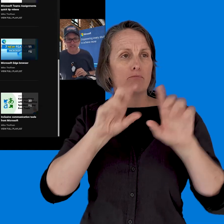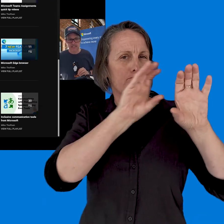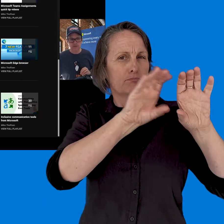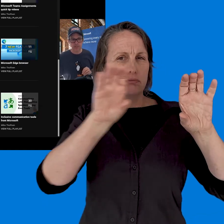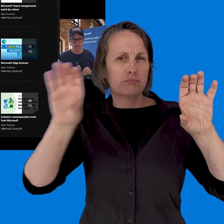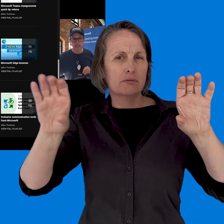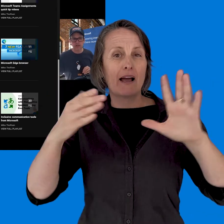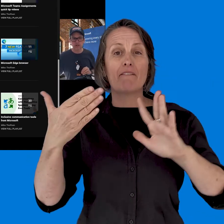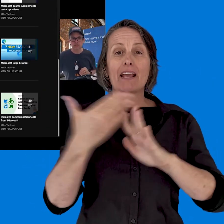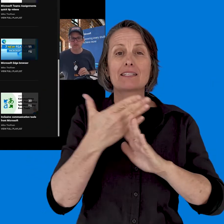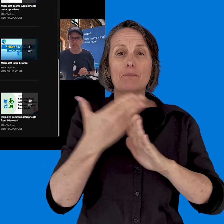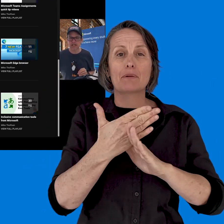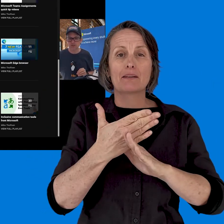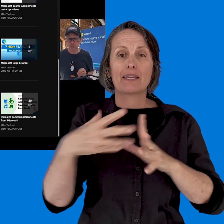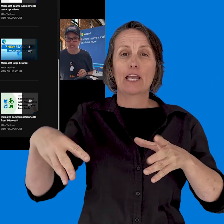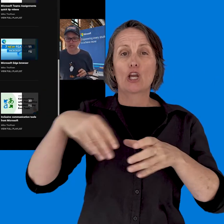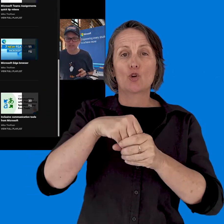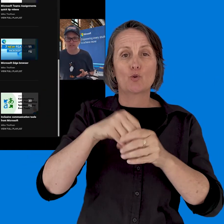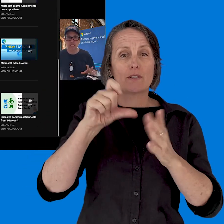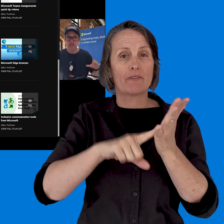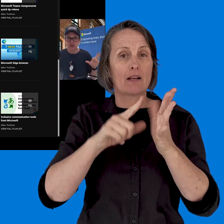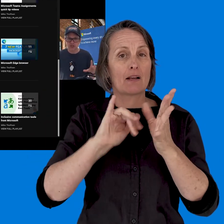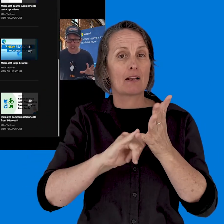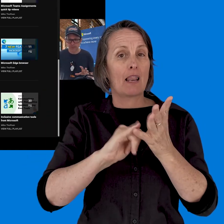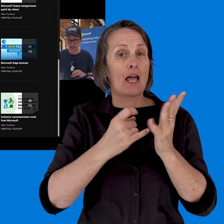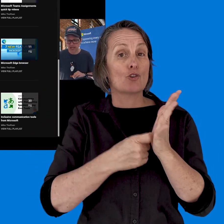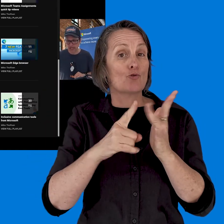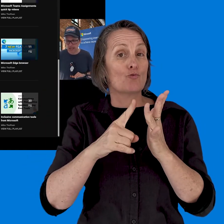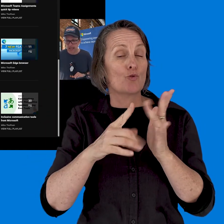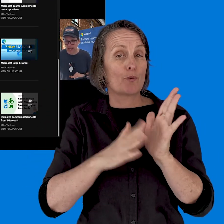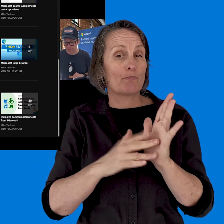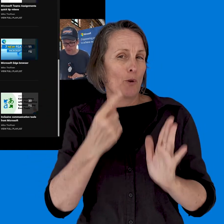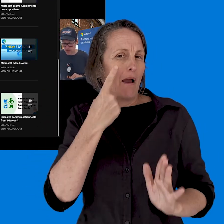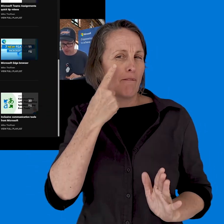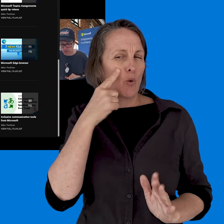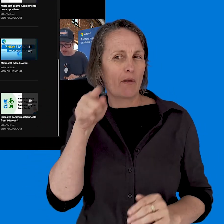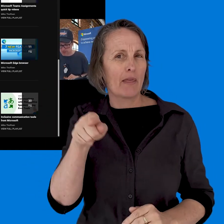accessibility and inclusive classroom playlists. So jump in there and have a look at those.